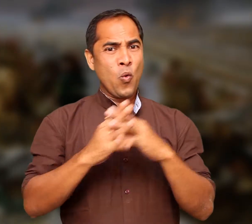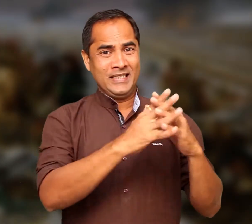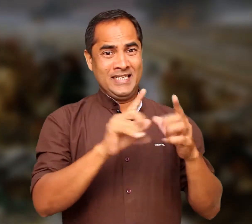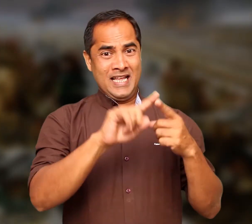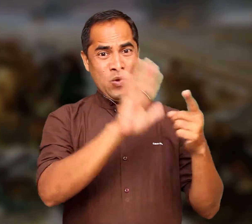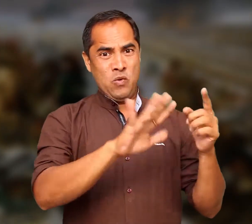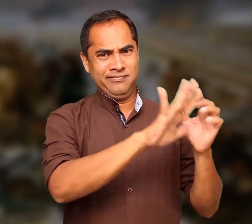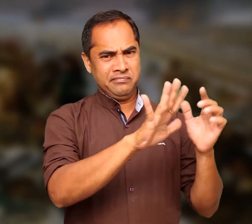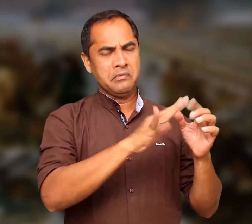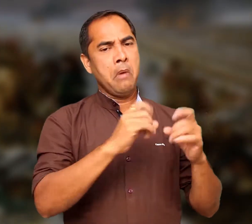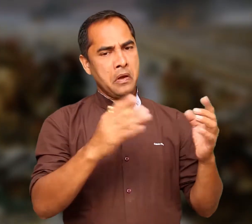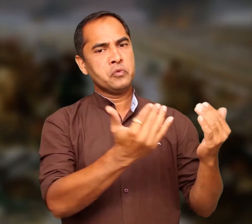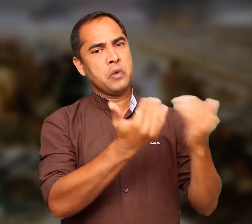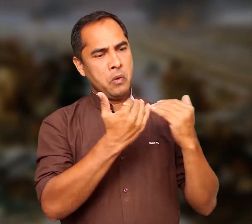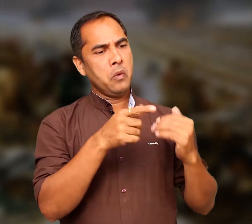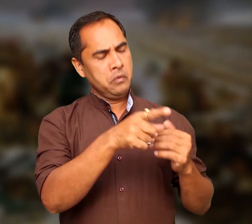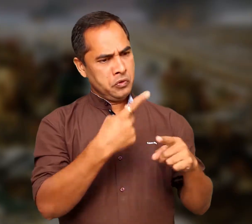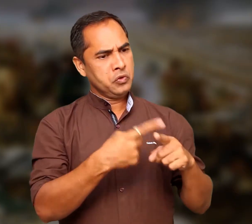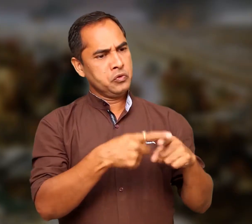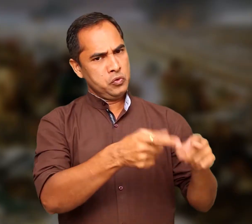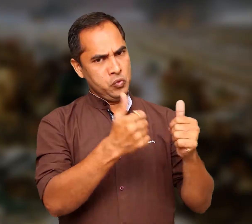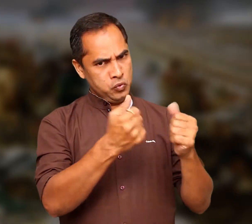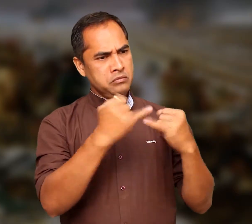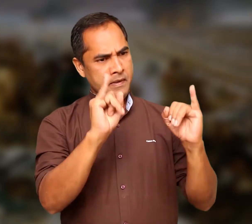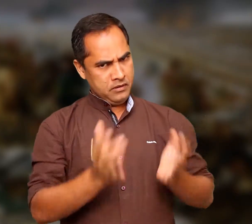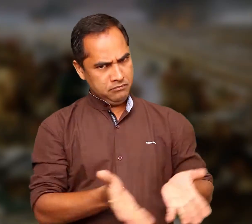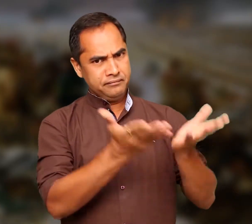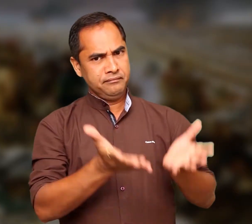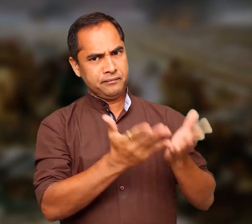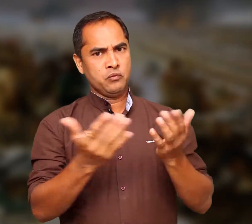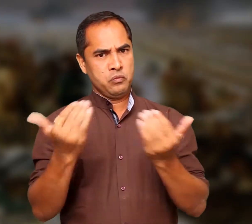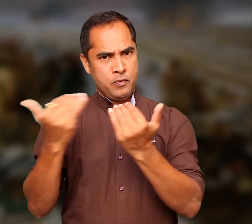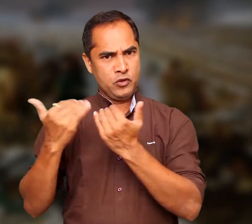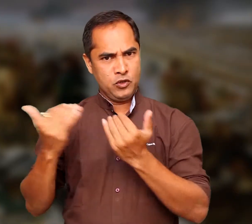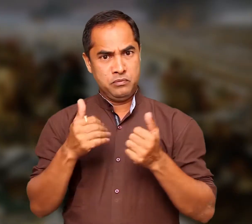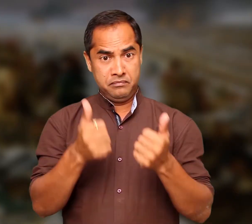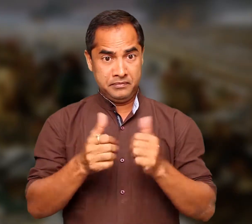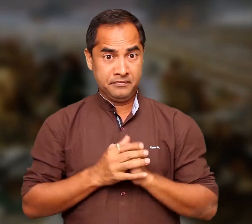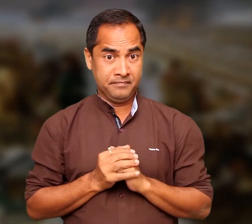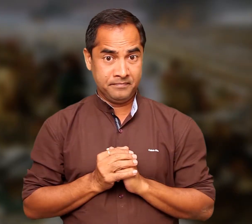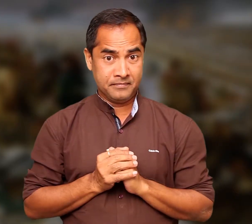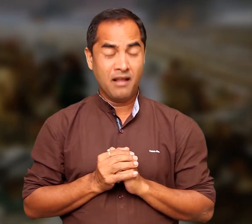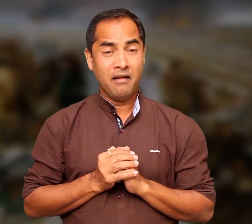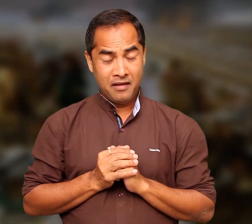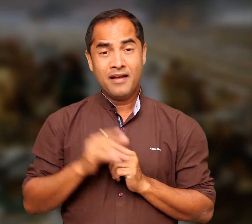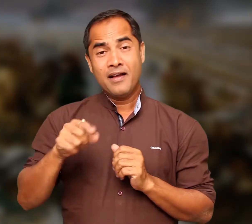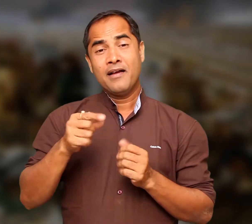from many West Europeans who sympathized with the ancient Greek culture. Poets and